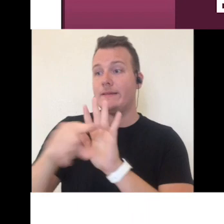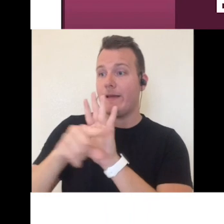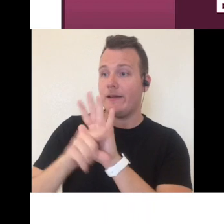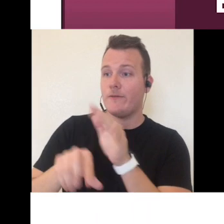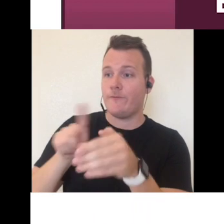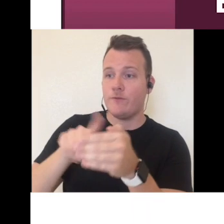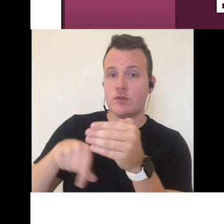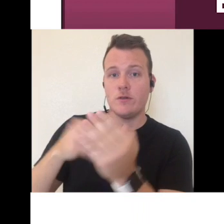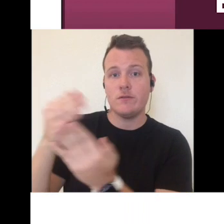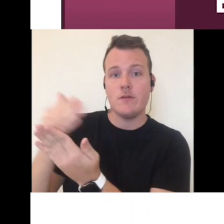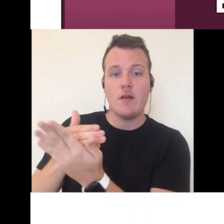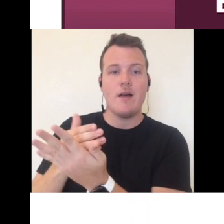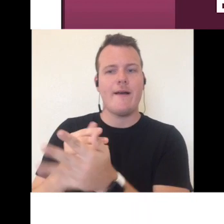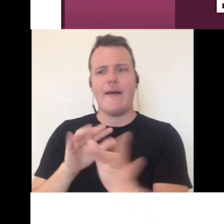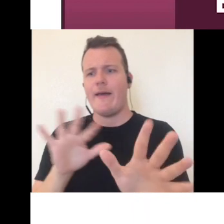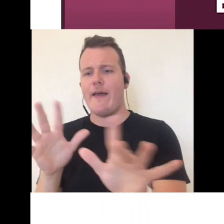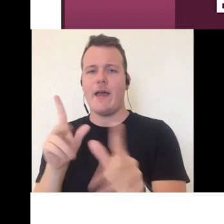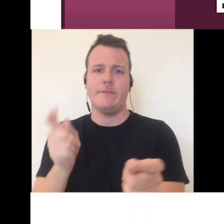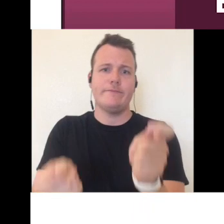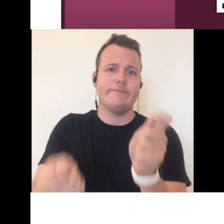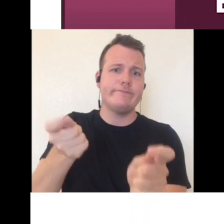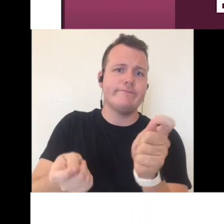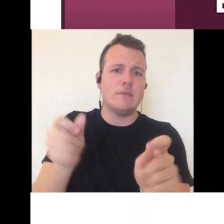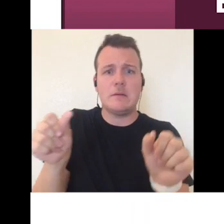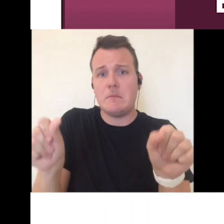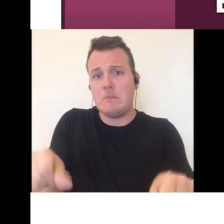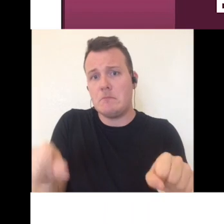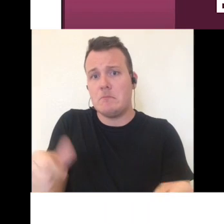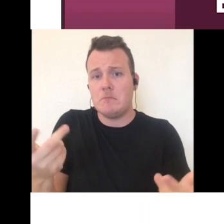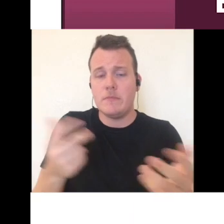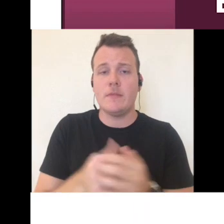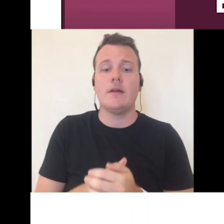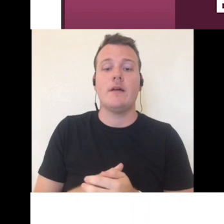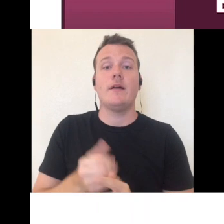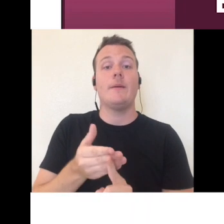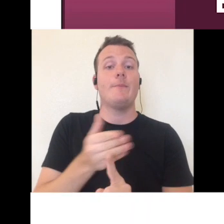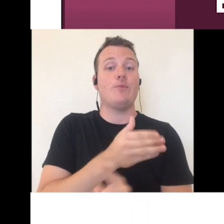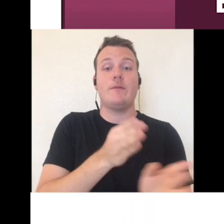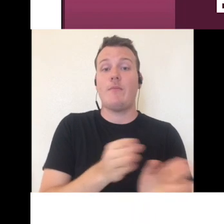somehow. And then you might have to restructure a little bit. I'm gonna tweak